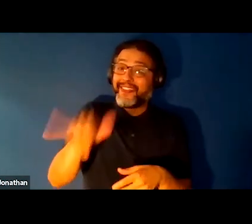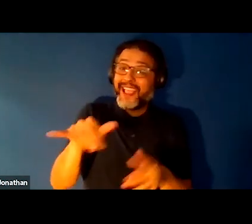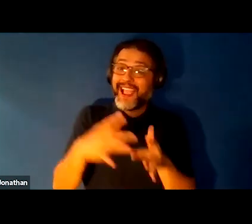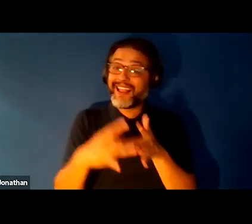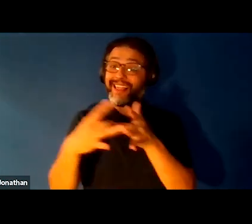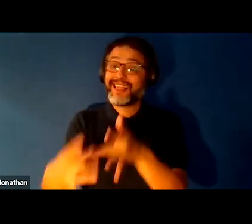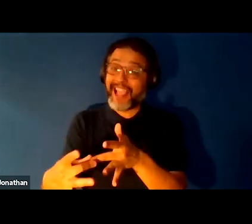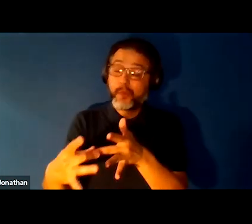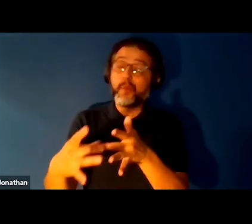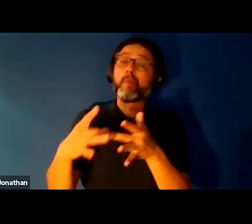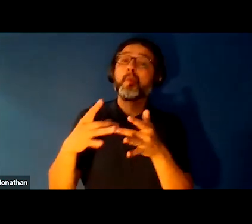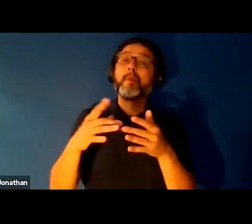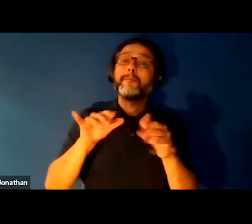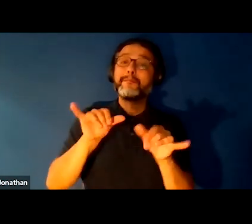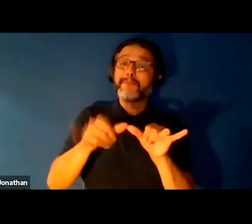spectrums.